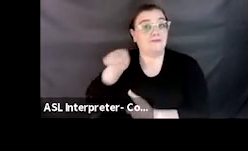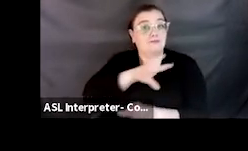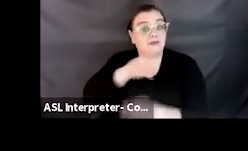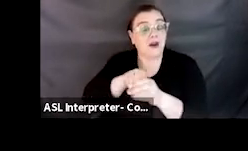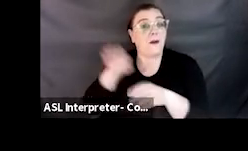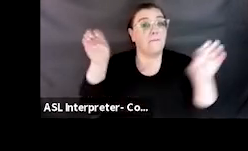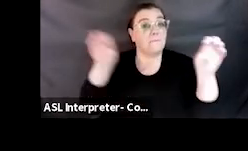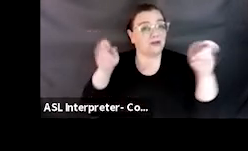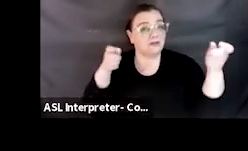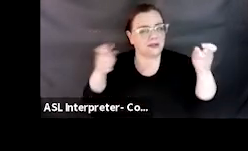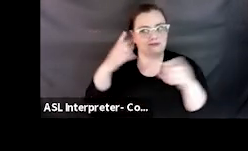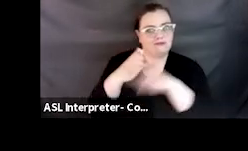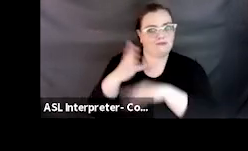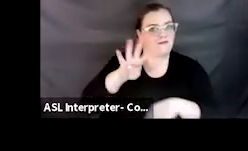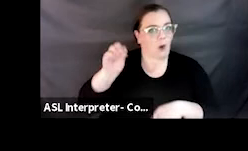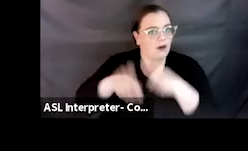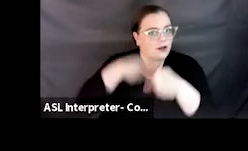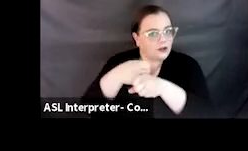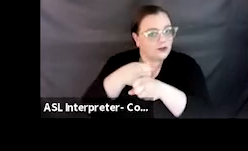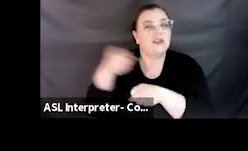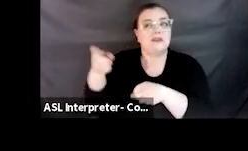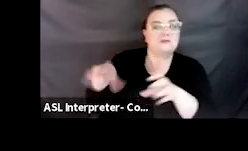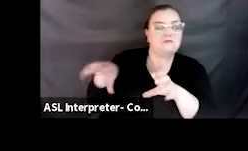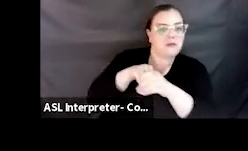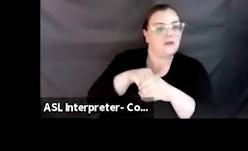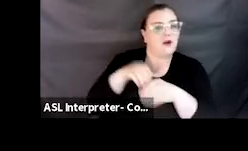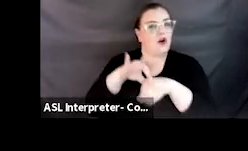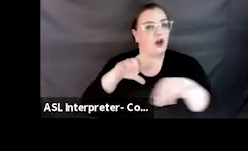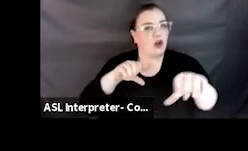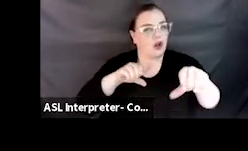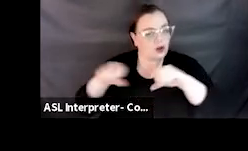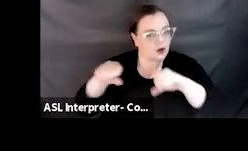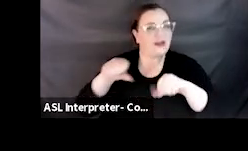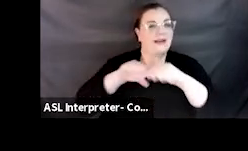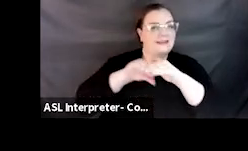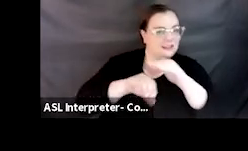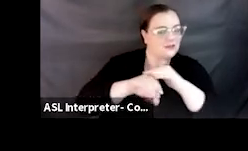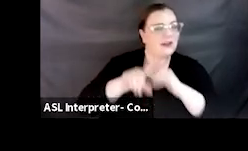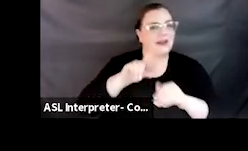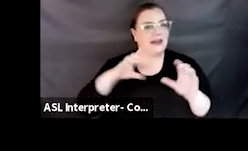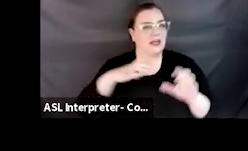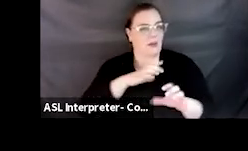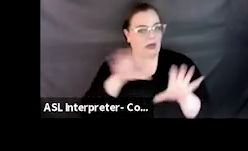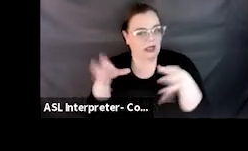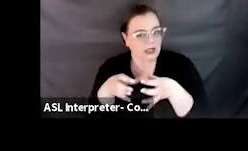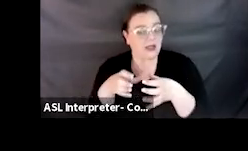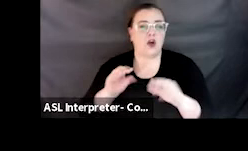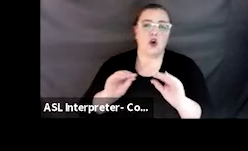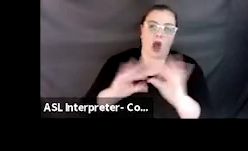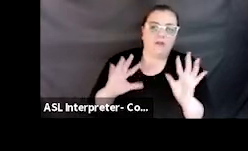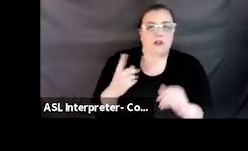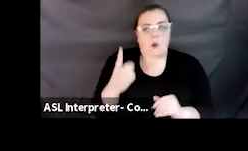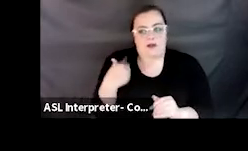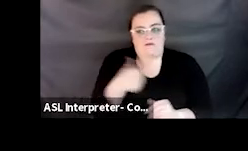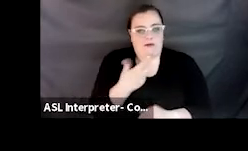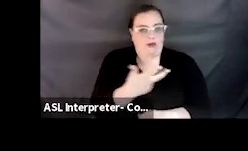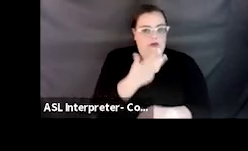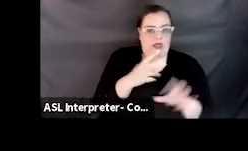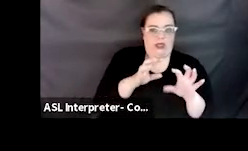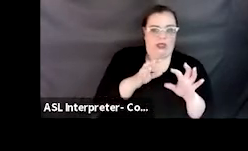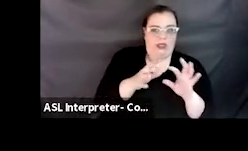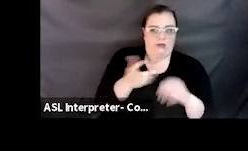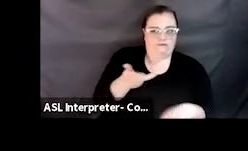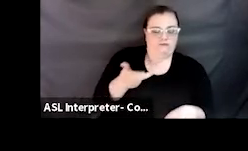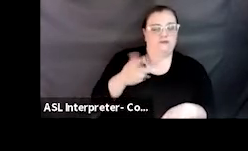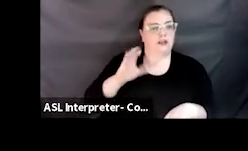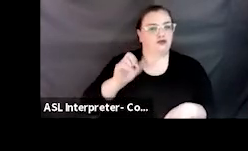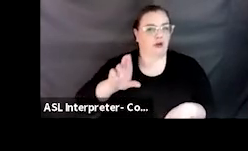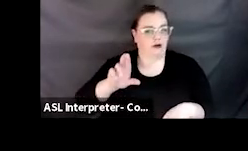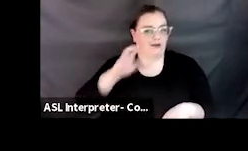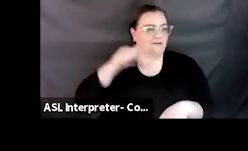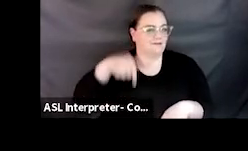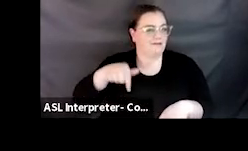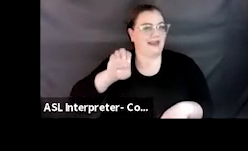Alan Hanson: just wanted to mention a few things about Heidi she's been involved in emergency management for more than 40 years, a member of the Earthquake Country Alliance accessibility Committee, and obviously one of the three co chairs of the.